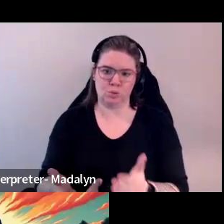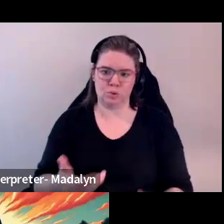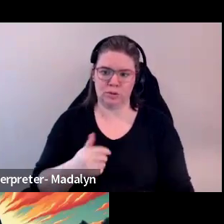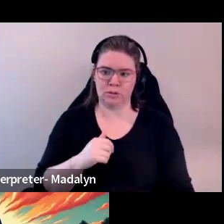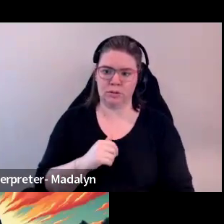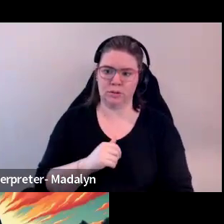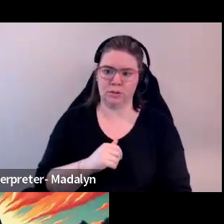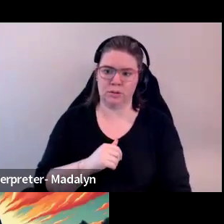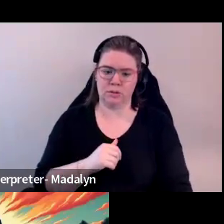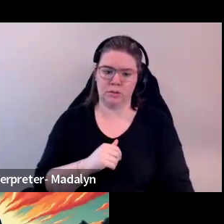Tom Olin: I mean